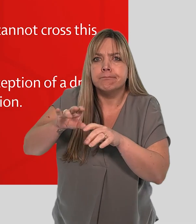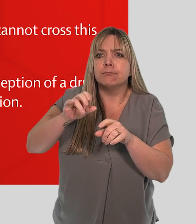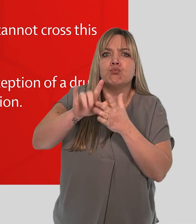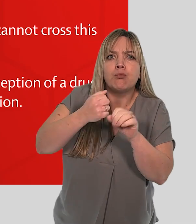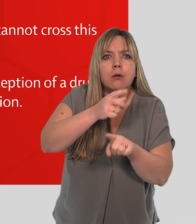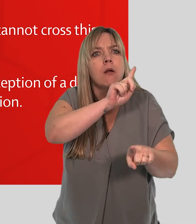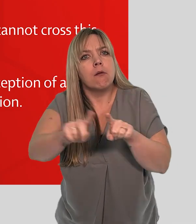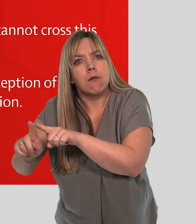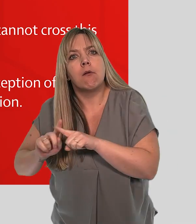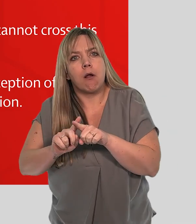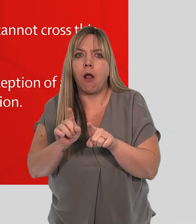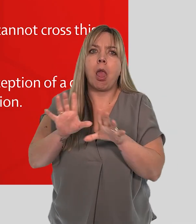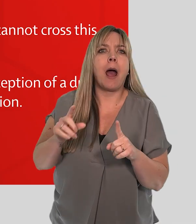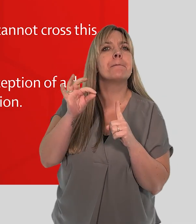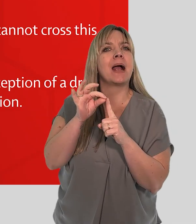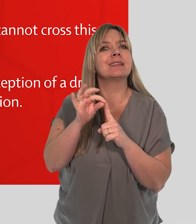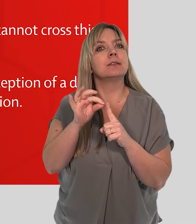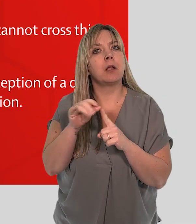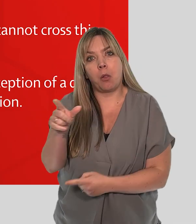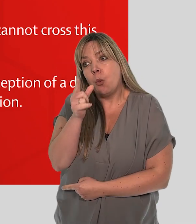Yet we have many more agents,